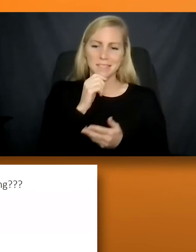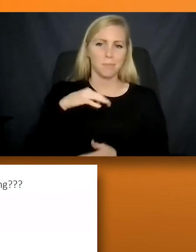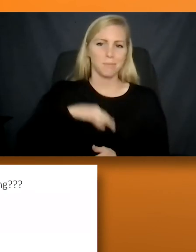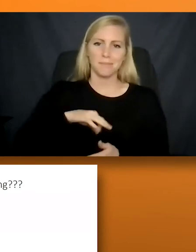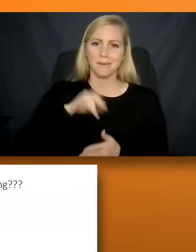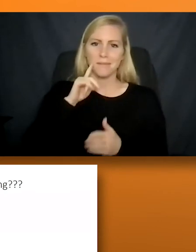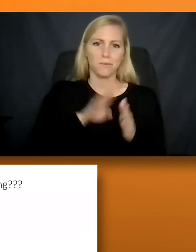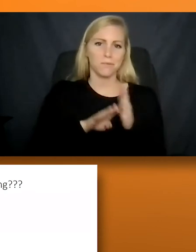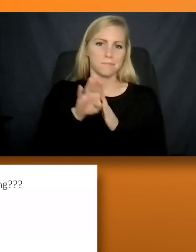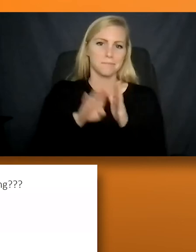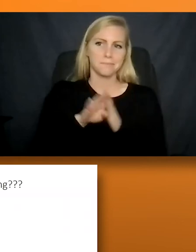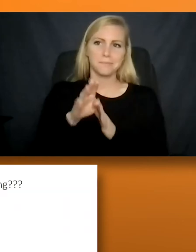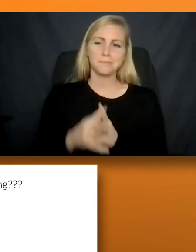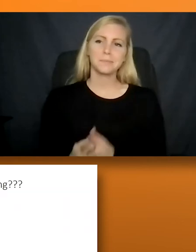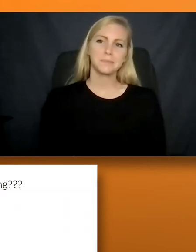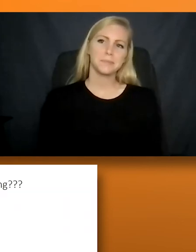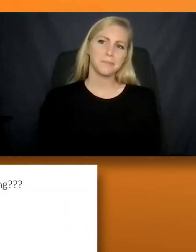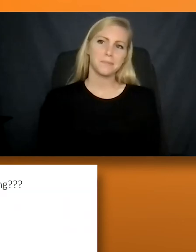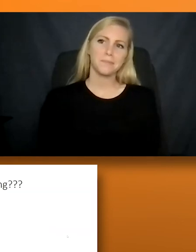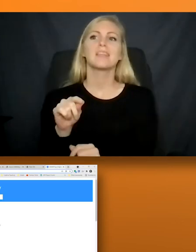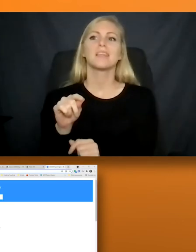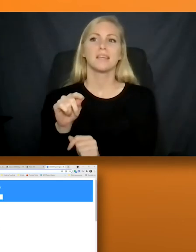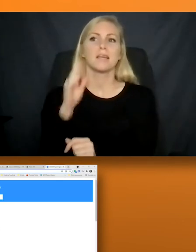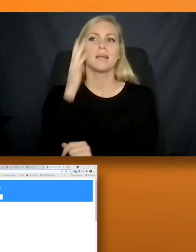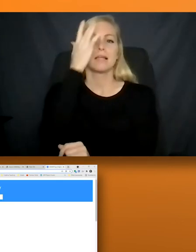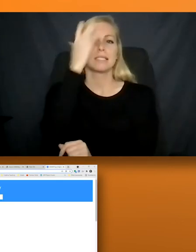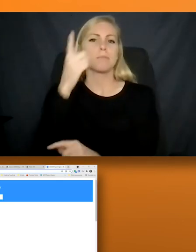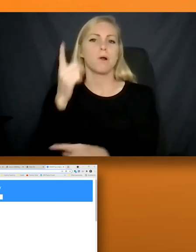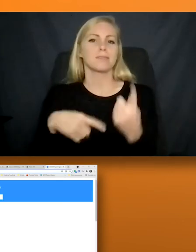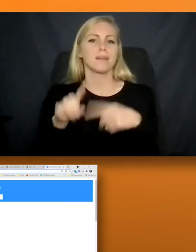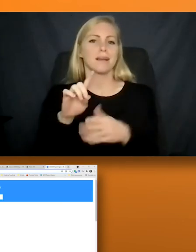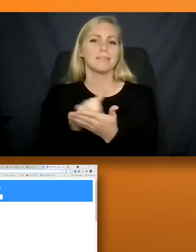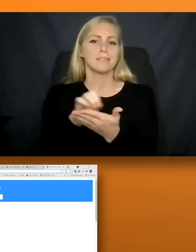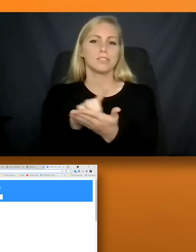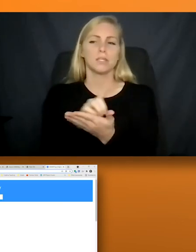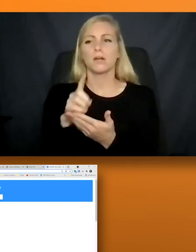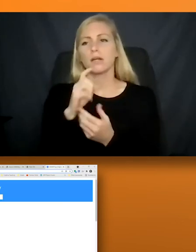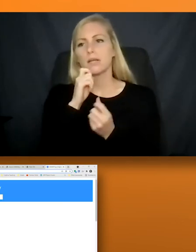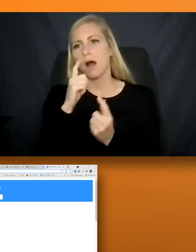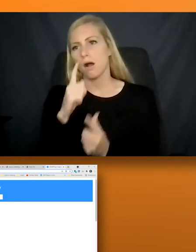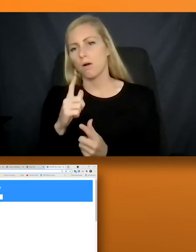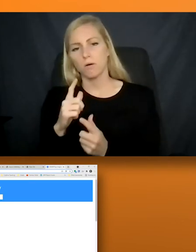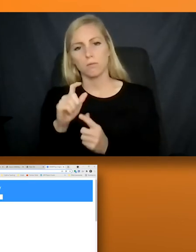so they're not terribly beneficial. This is the called the Smart Sign Dictionary. This is not going to have every word